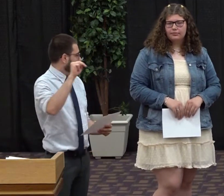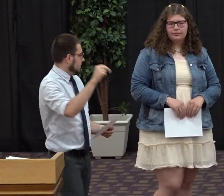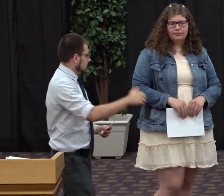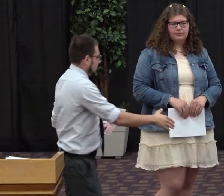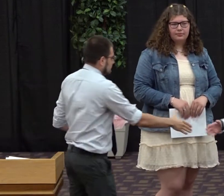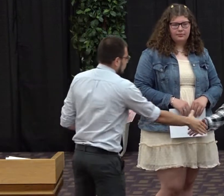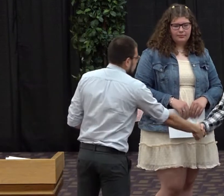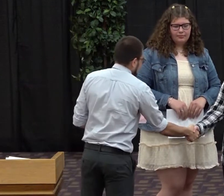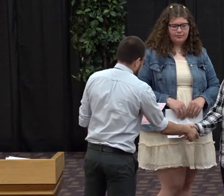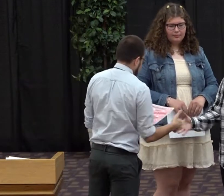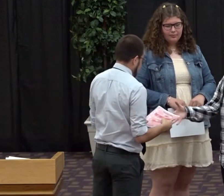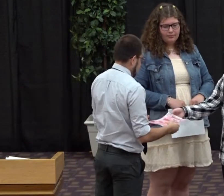And then Emily Koehn.